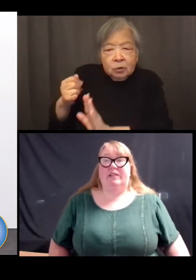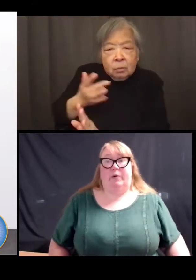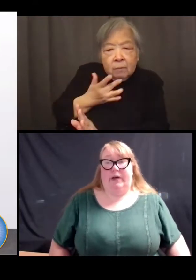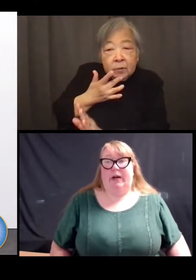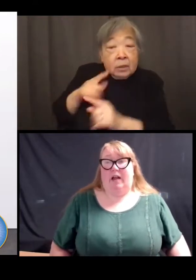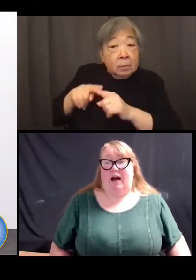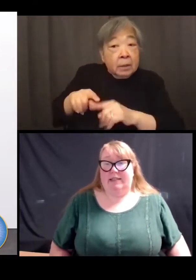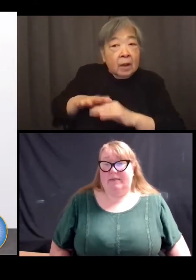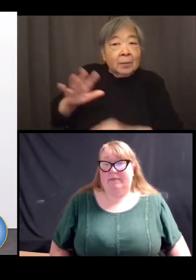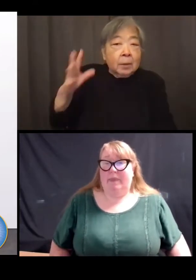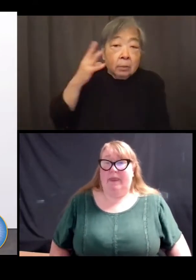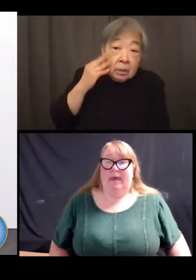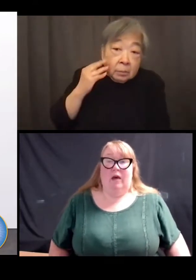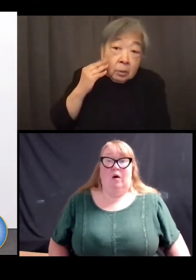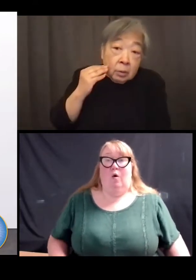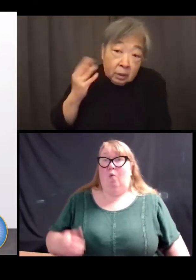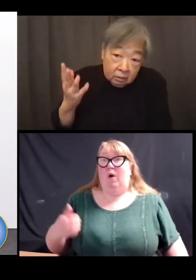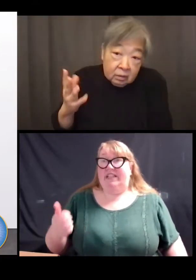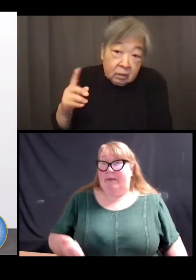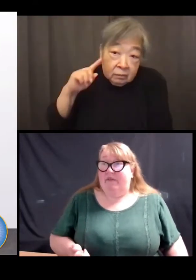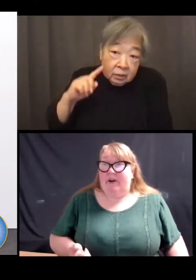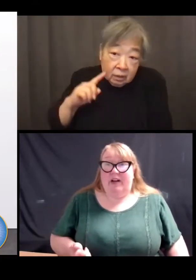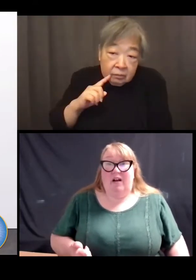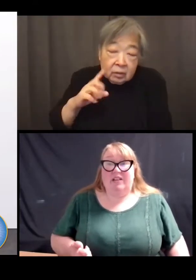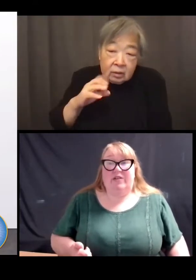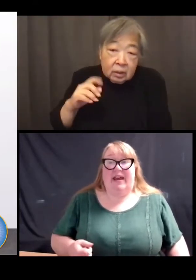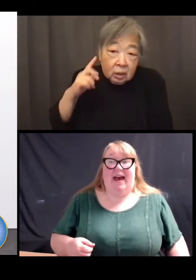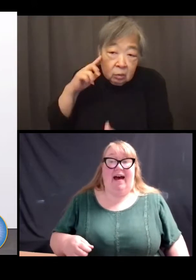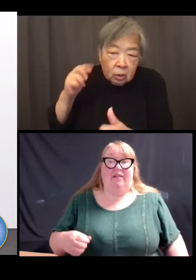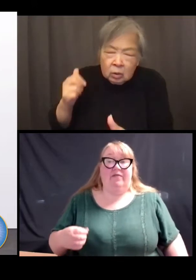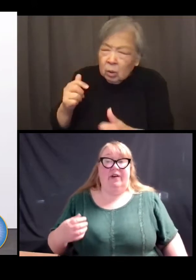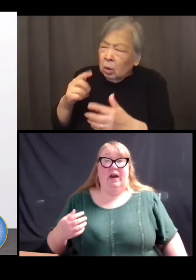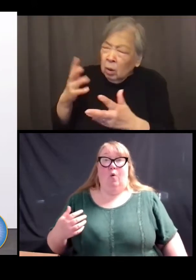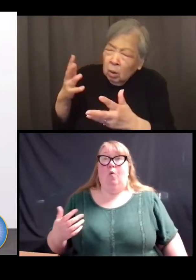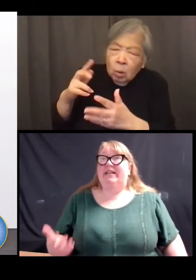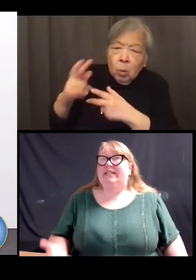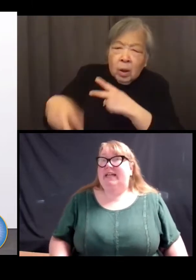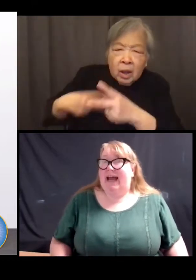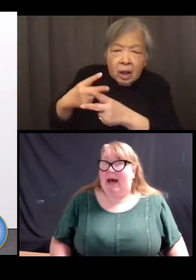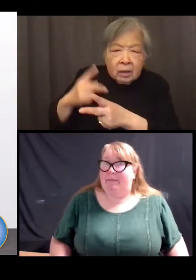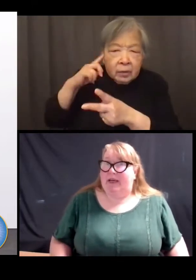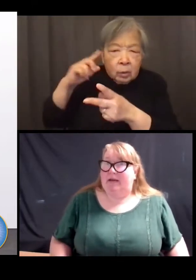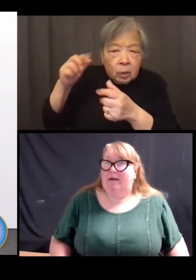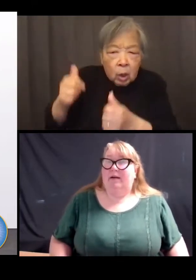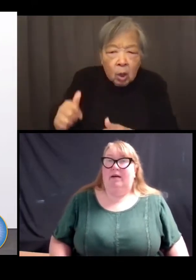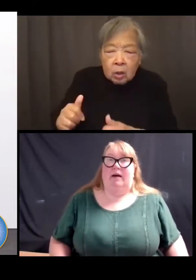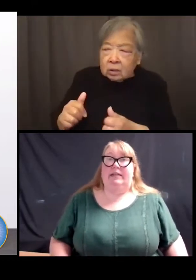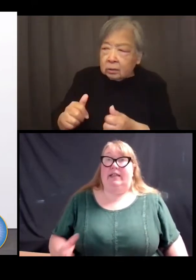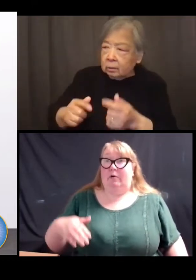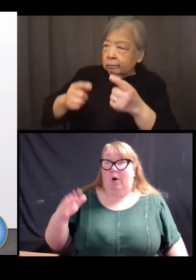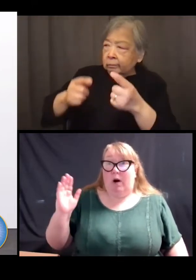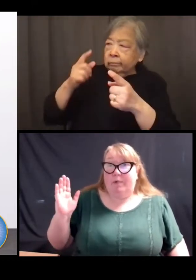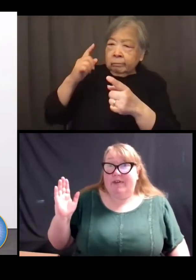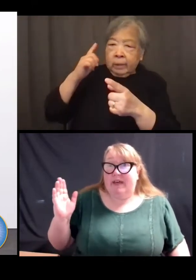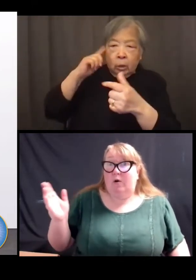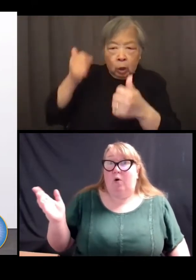or hearing loss What type of hearing loss do they have? When did it happen? Did they grow up with it or